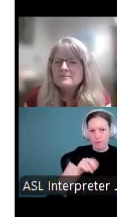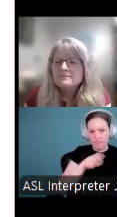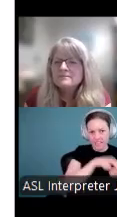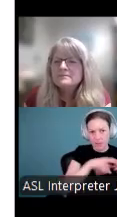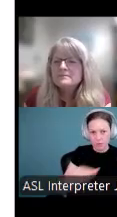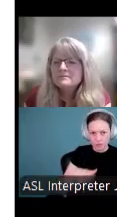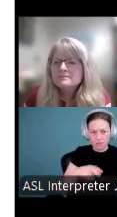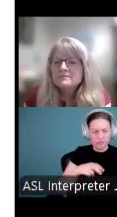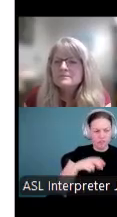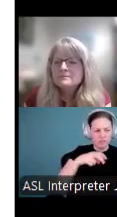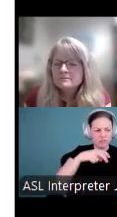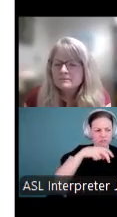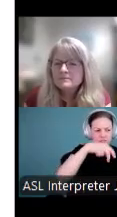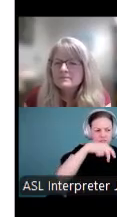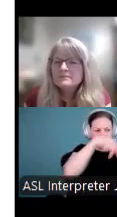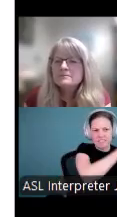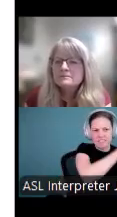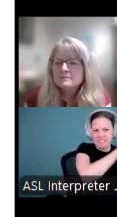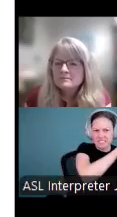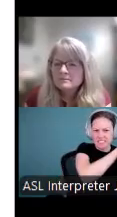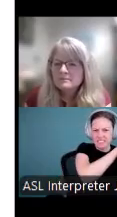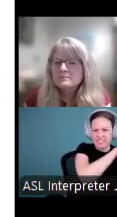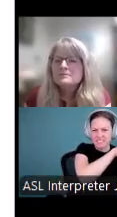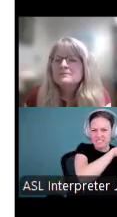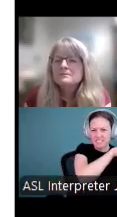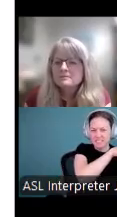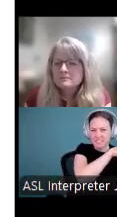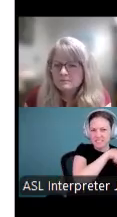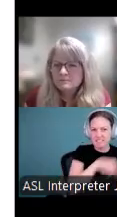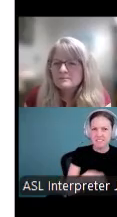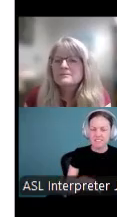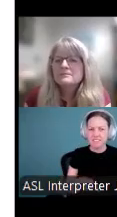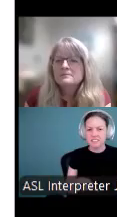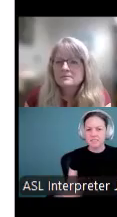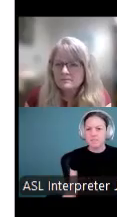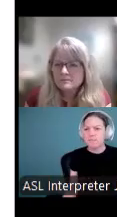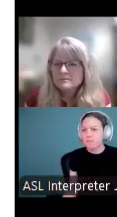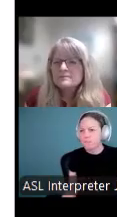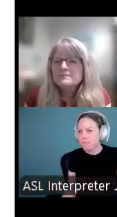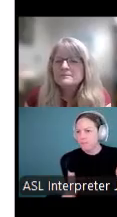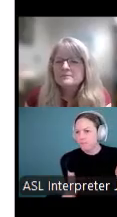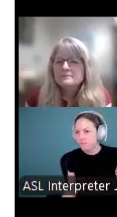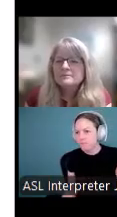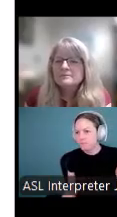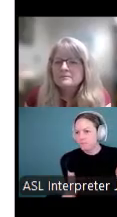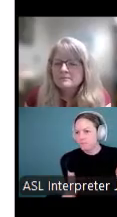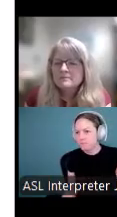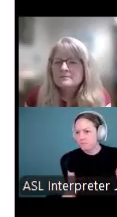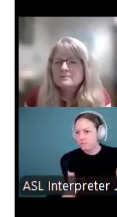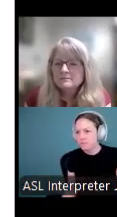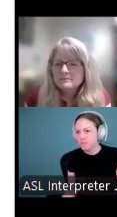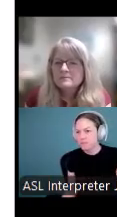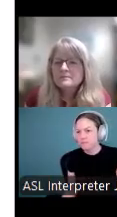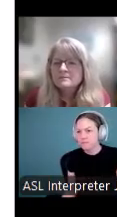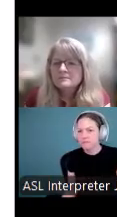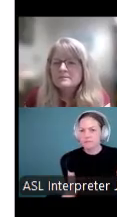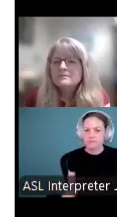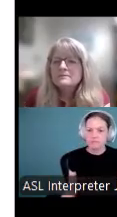position over the couch, but they're on this angle versus this angle when they're on the floor. A lot of times I found that kids are a lot more amenable to that until they get